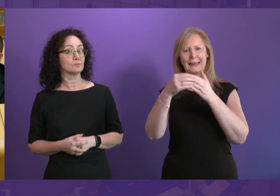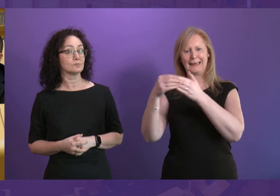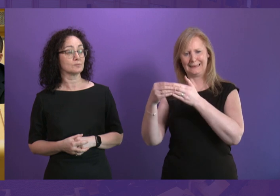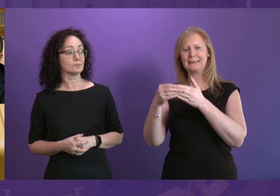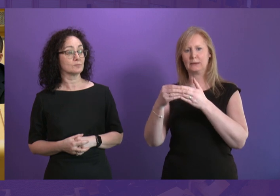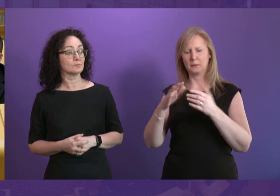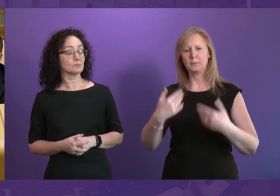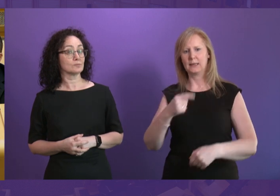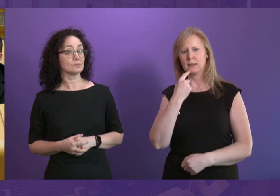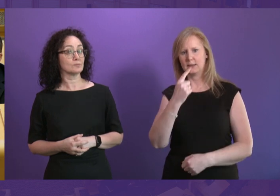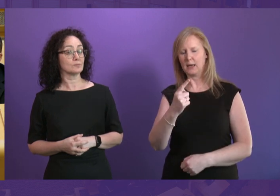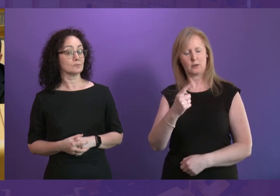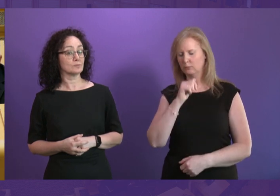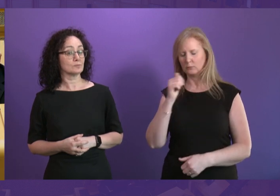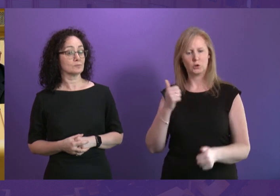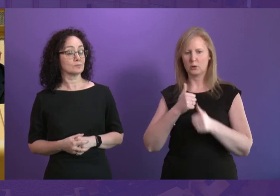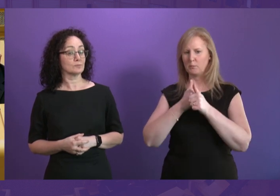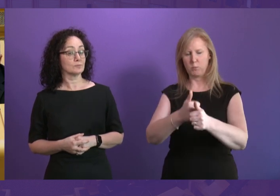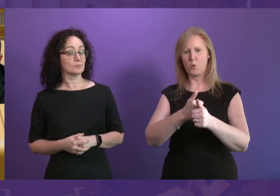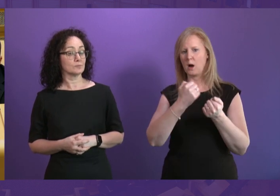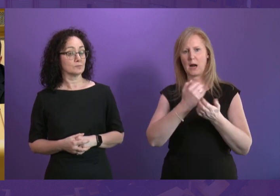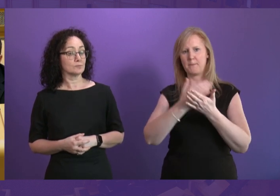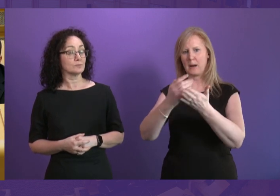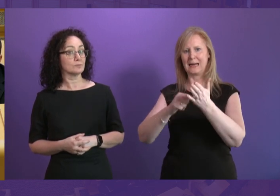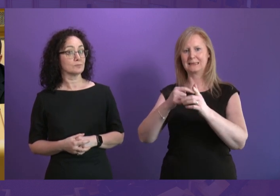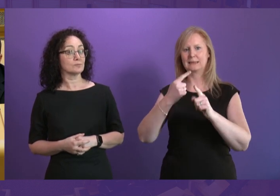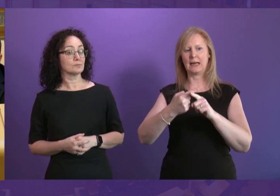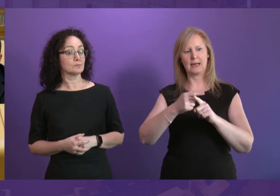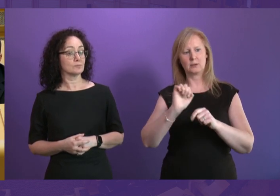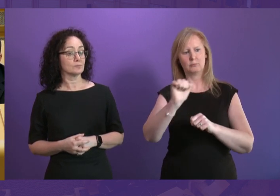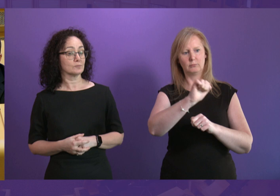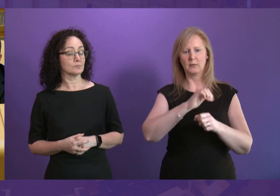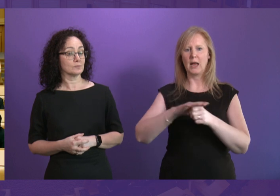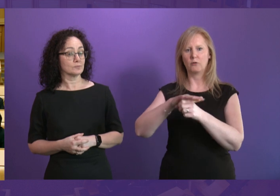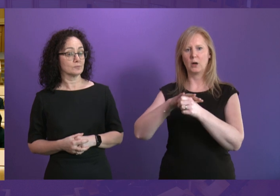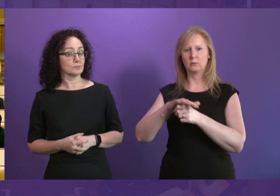that they will not support a car park tax in their area, and every Scottish Conservative